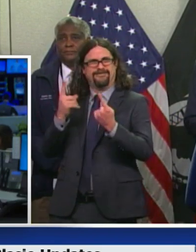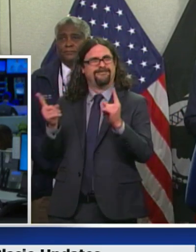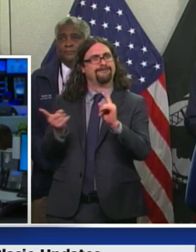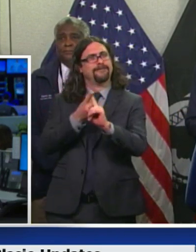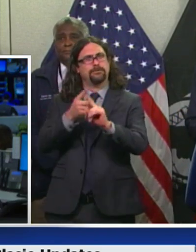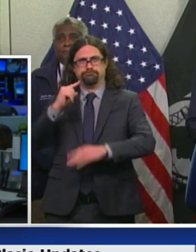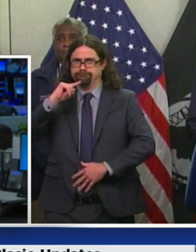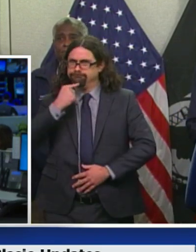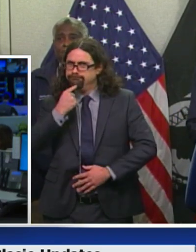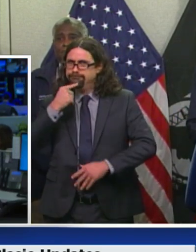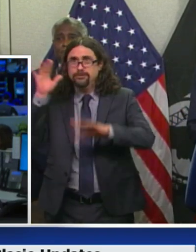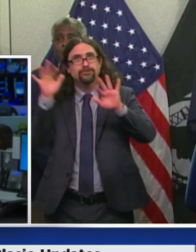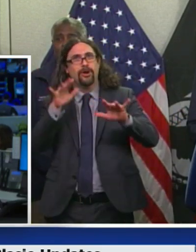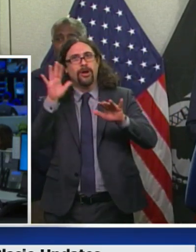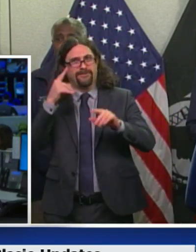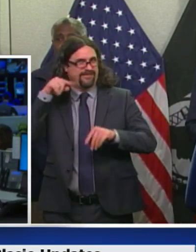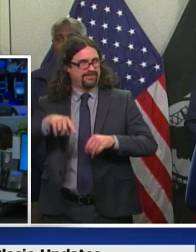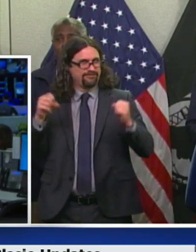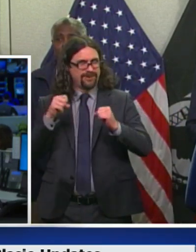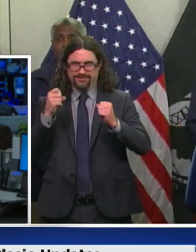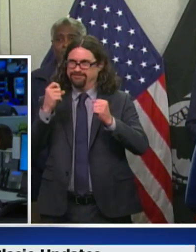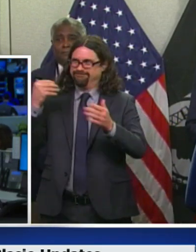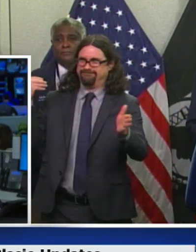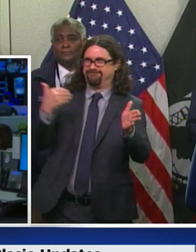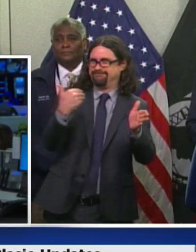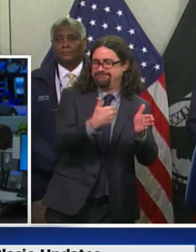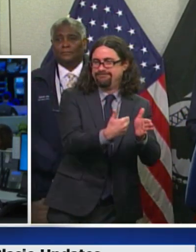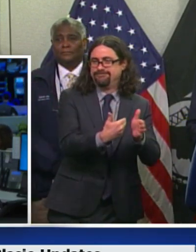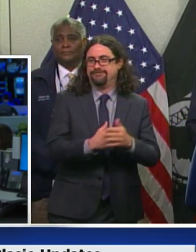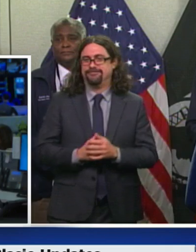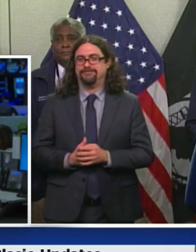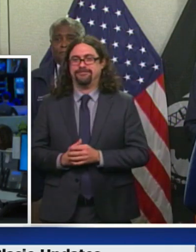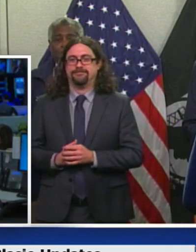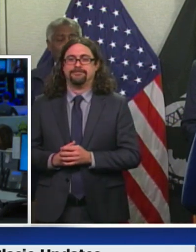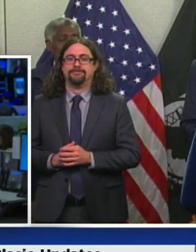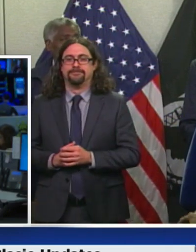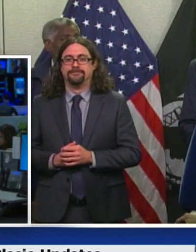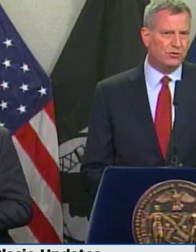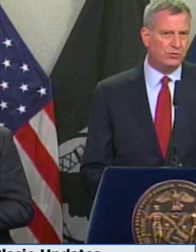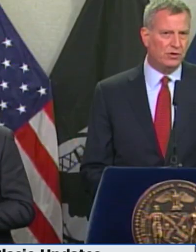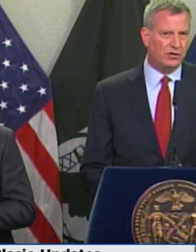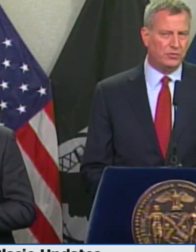grease... THE FIRST BIG SNOWSTORM OF THIS WINTER. GOOD AFTERNOON.